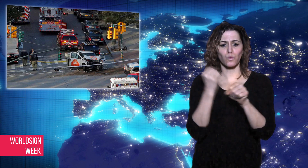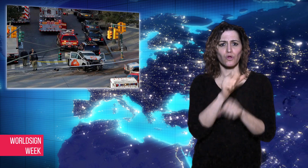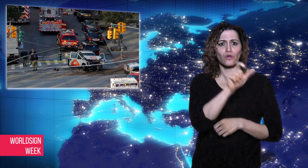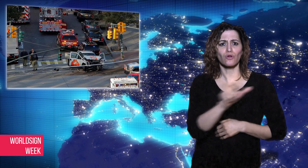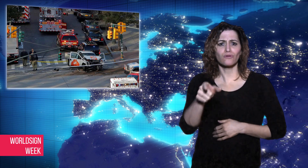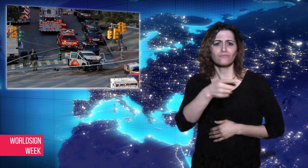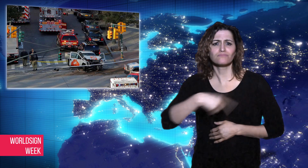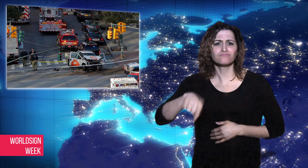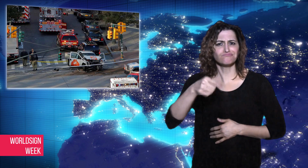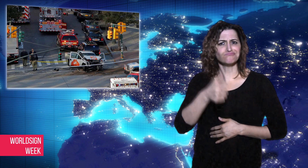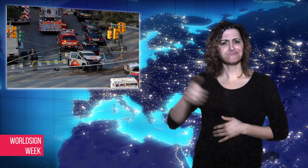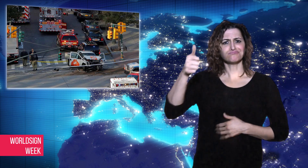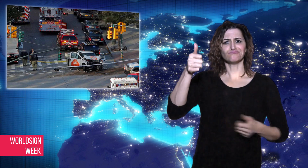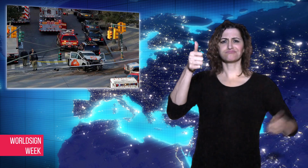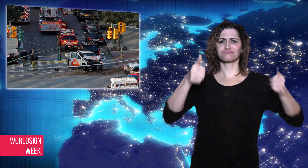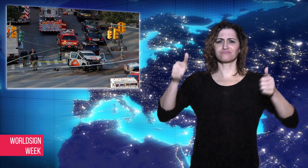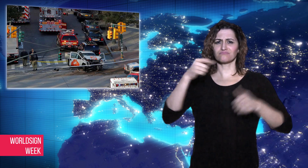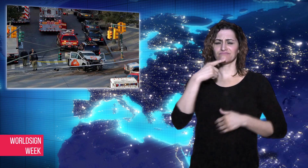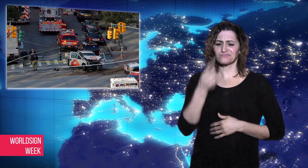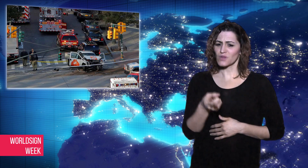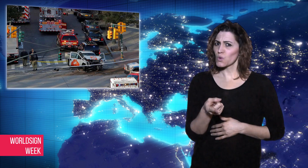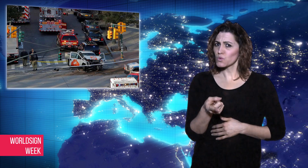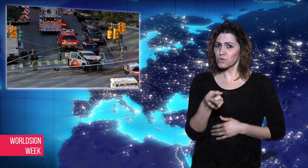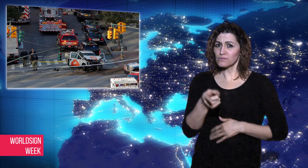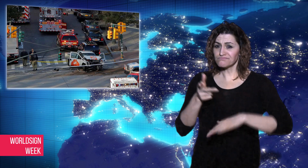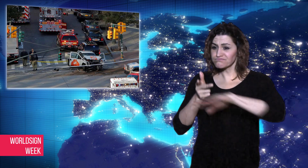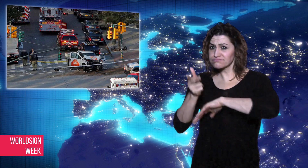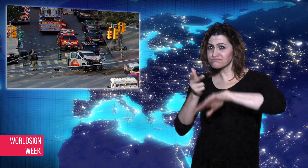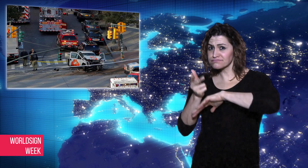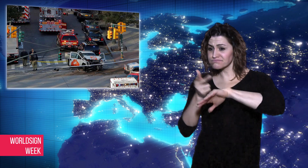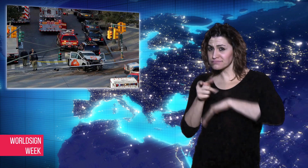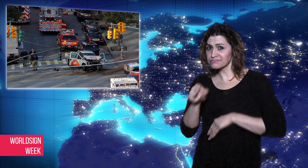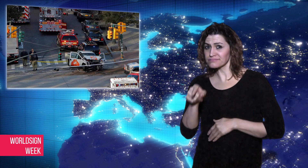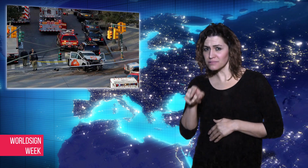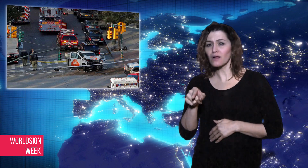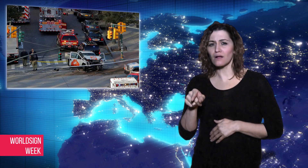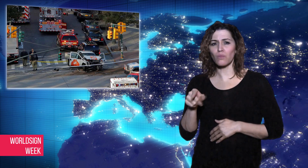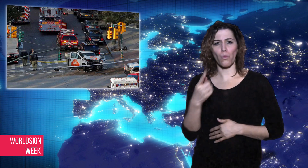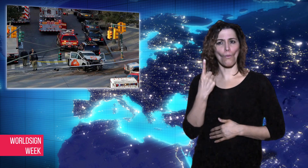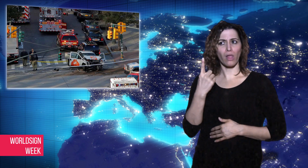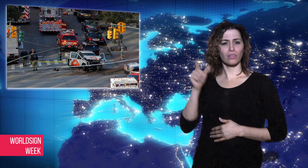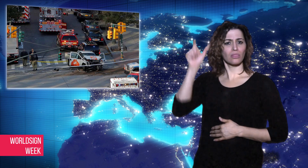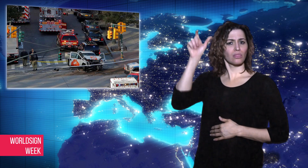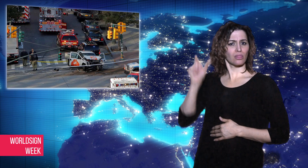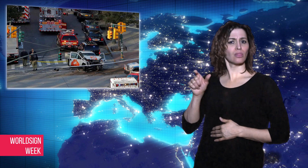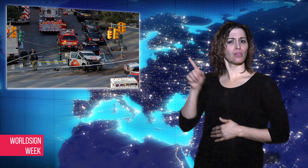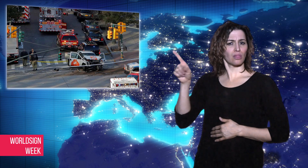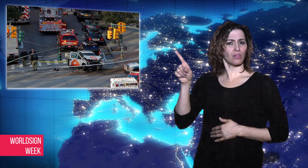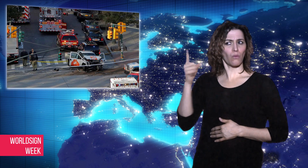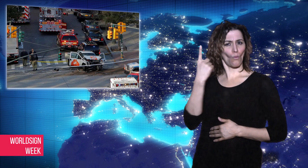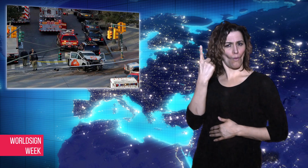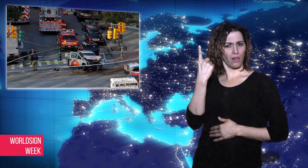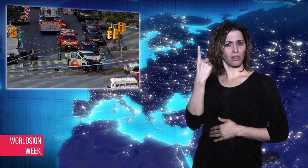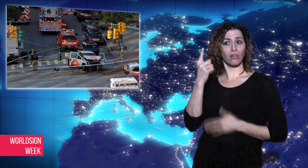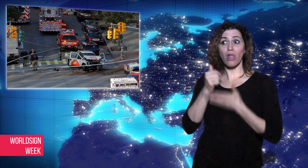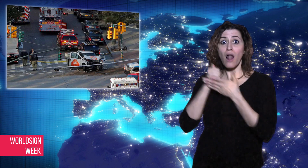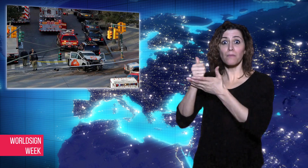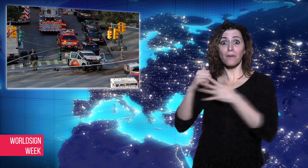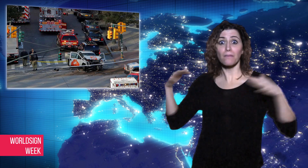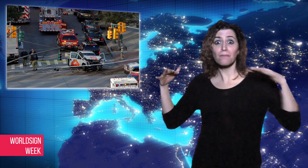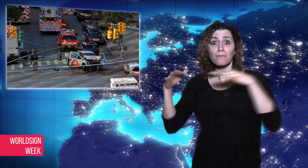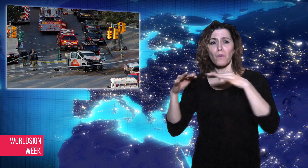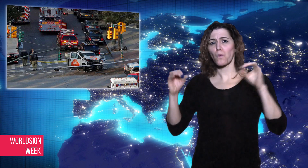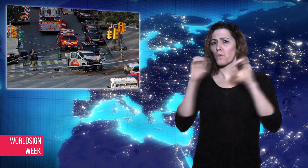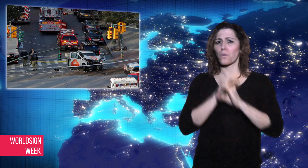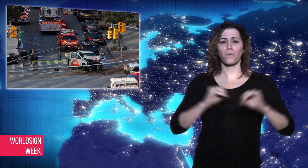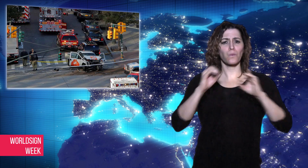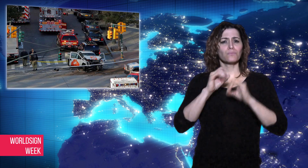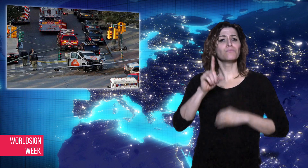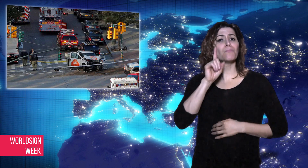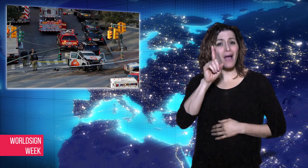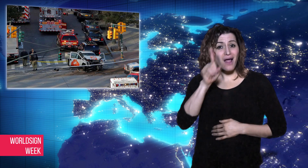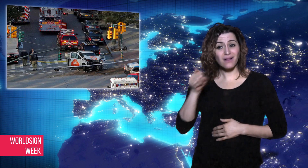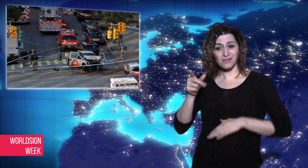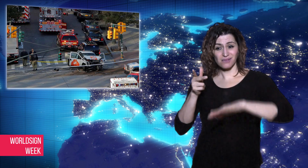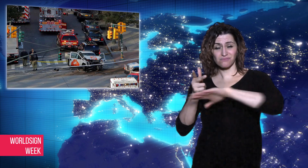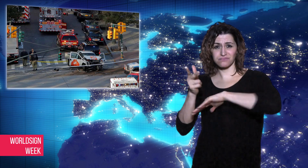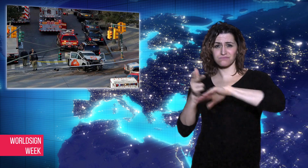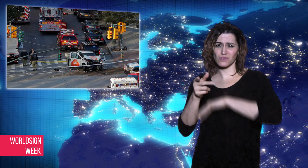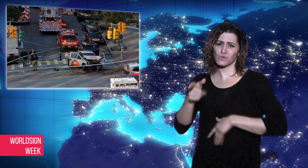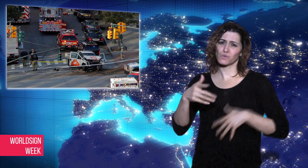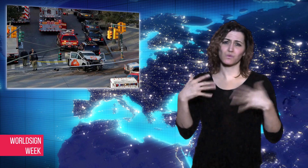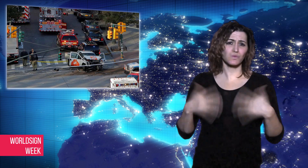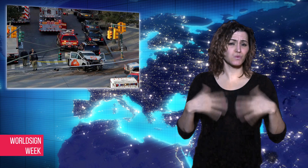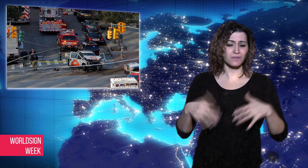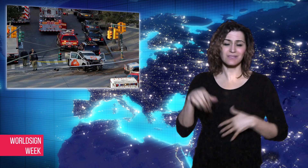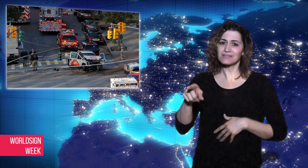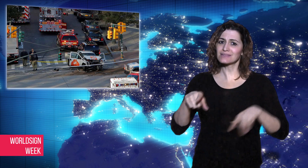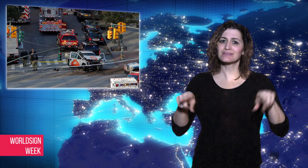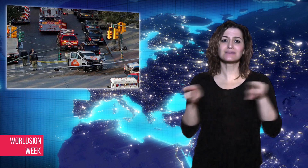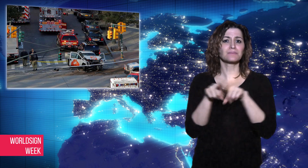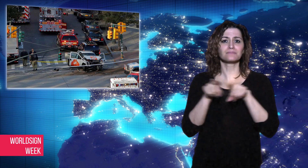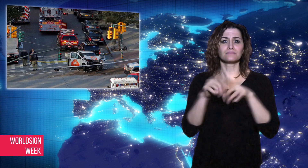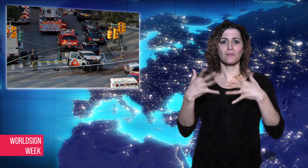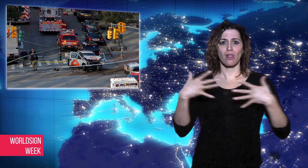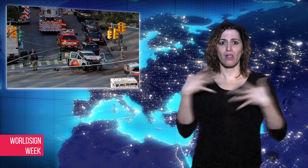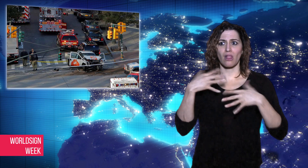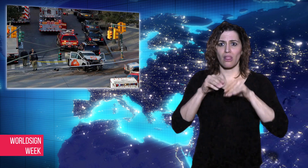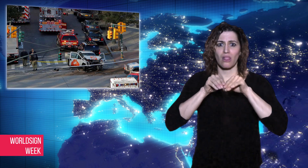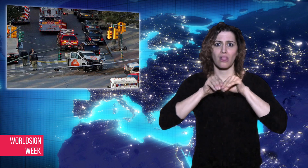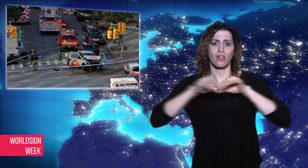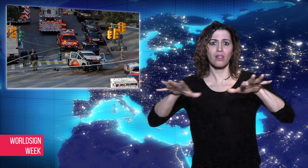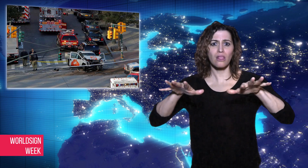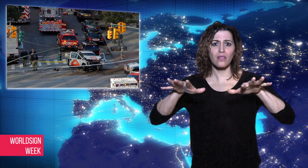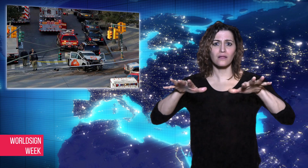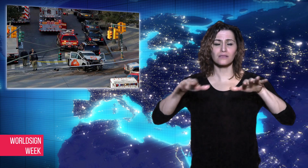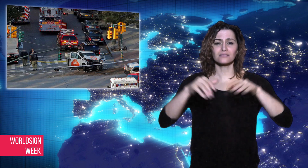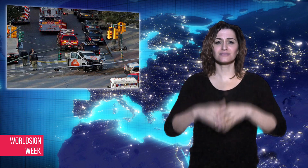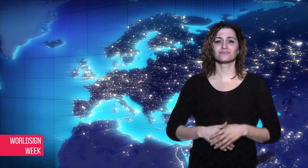it was a terrorist act.